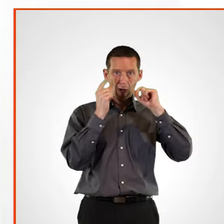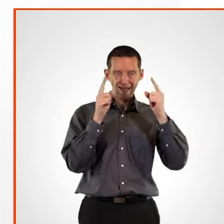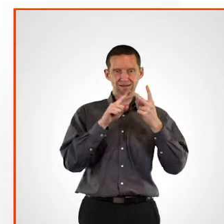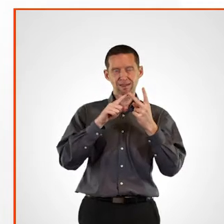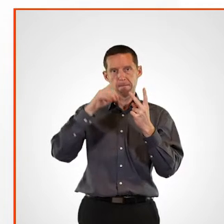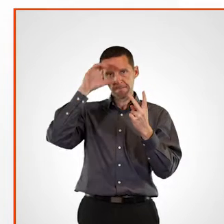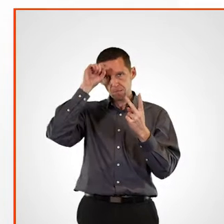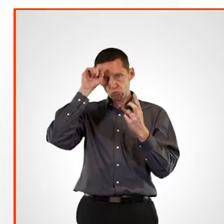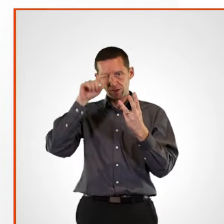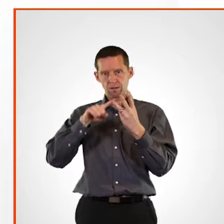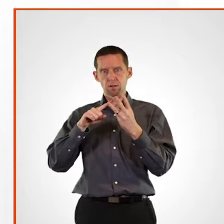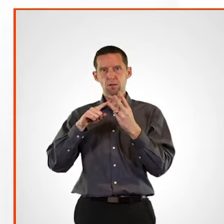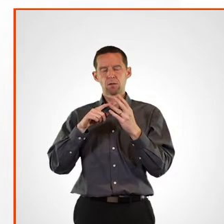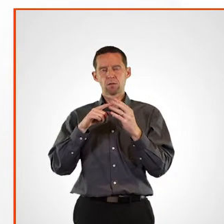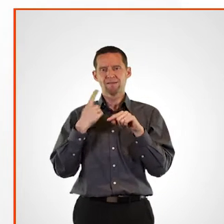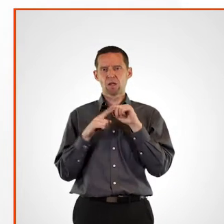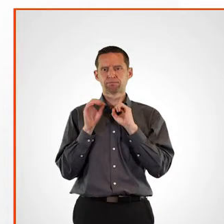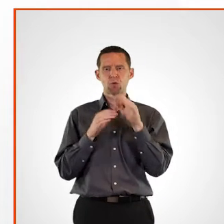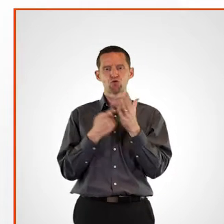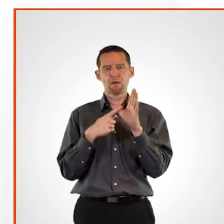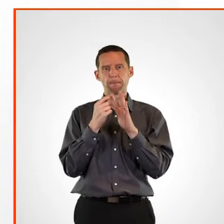phonological memory, and rapid naming.